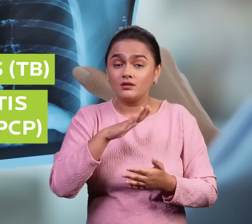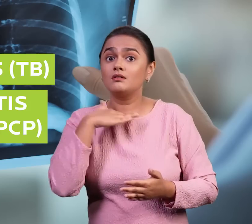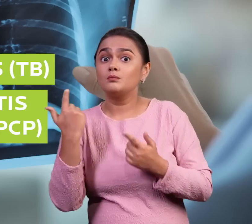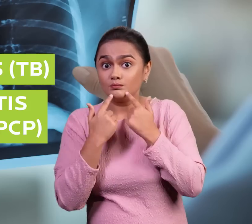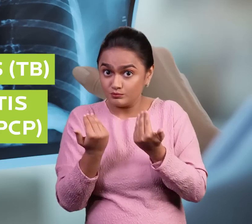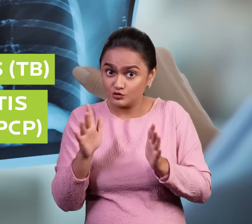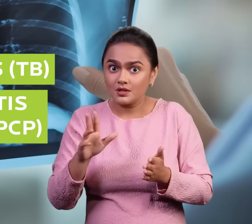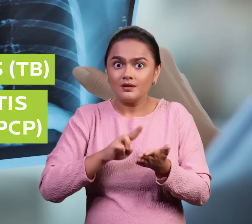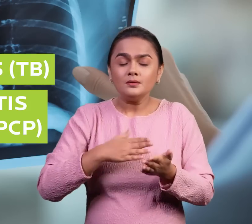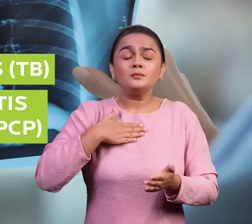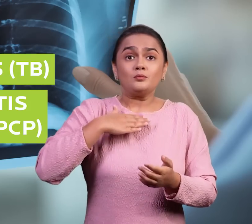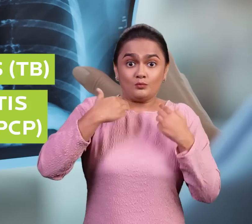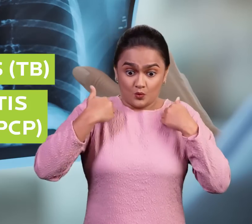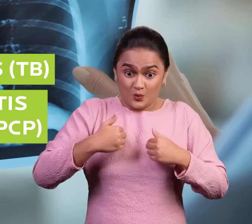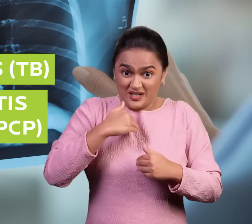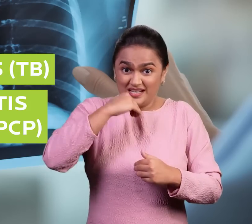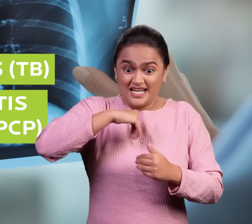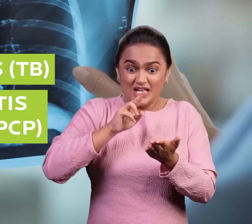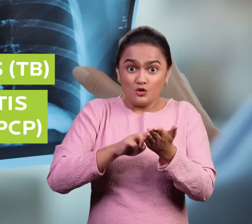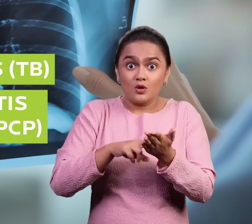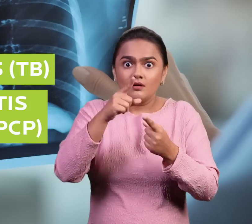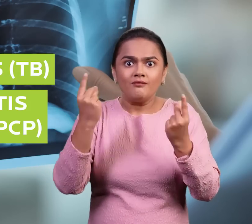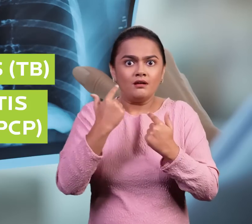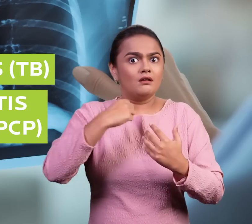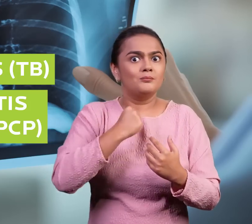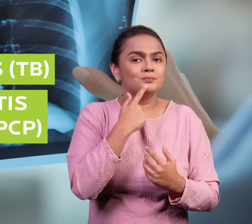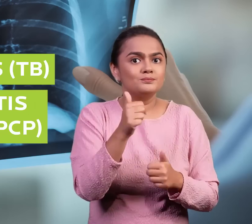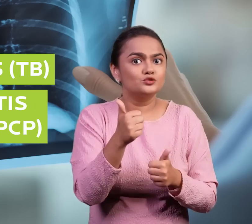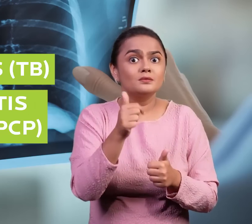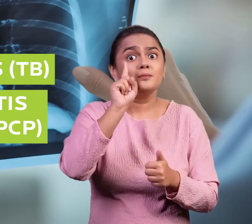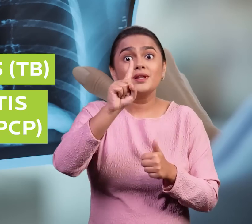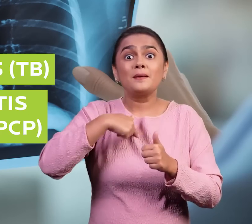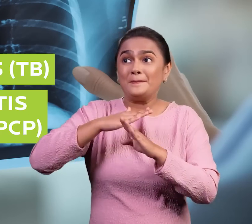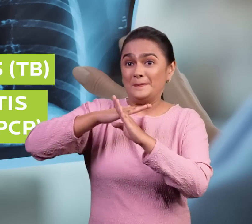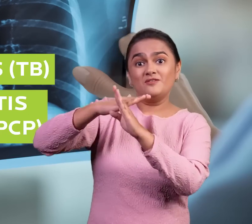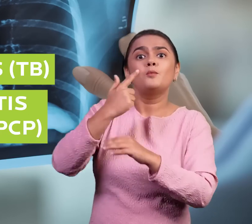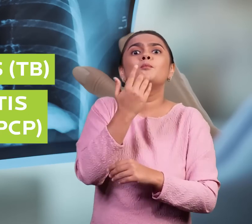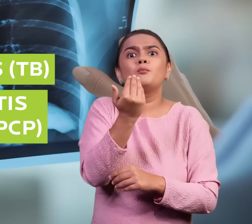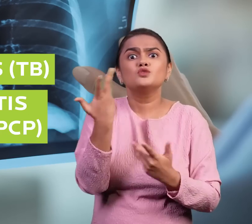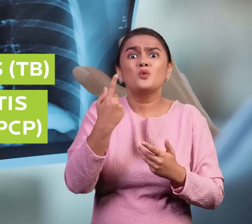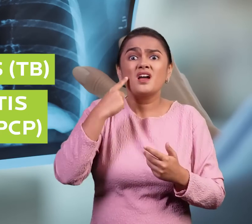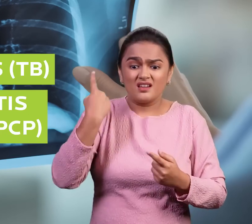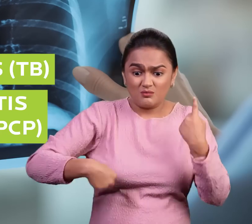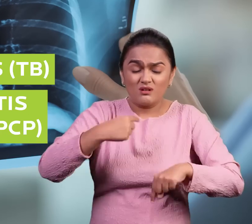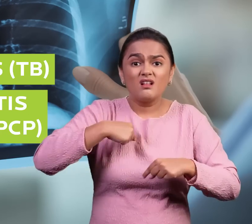This pneumonia cannot be detected immediately. But it can be prevented because of weak immune system.